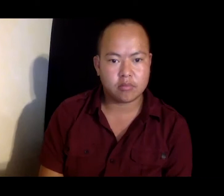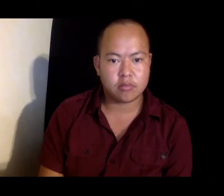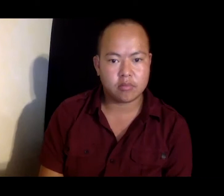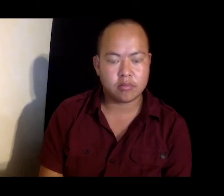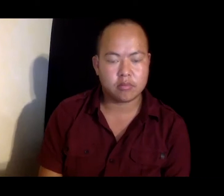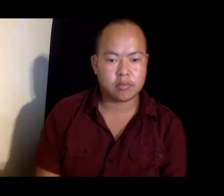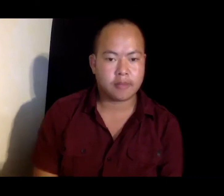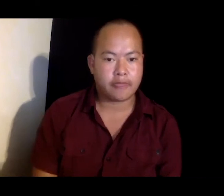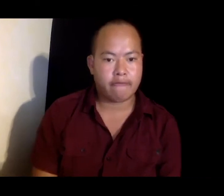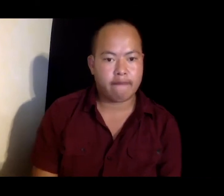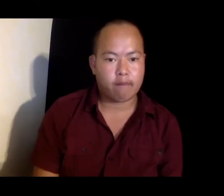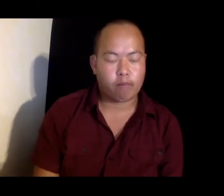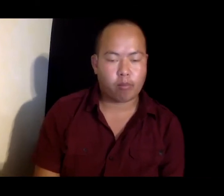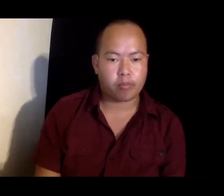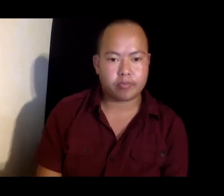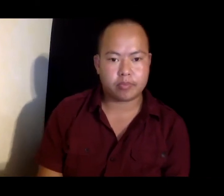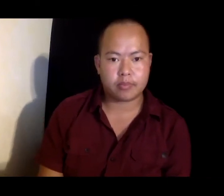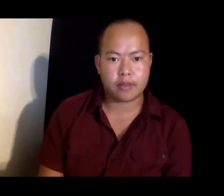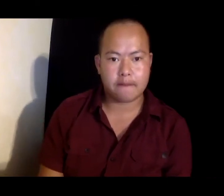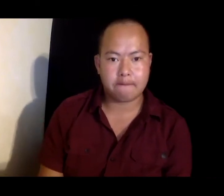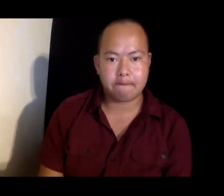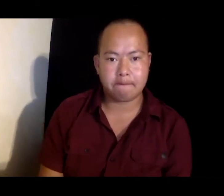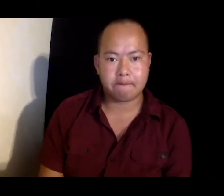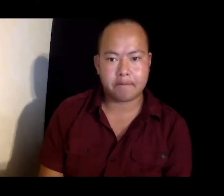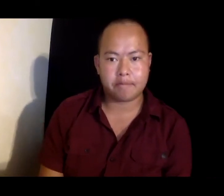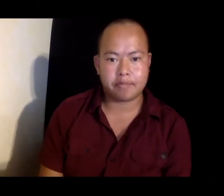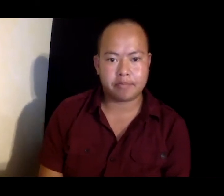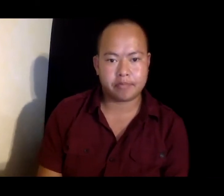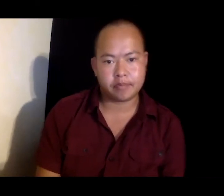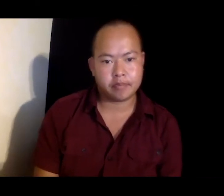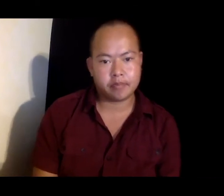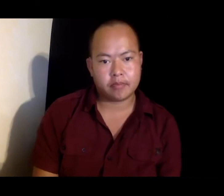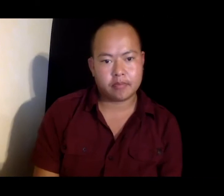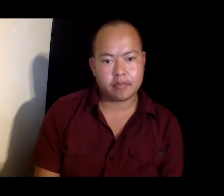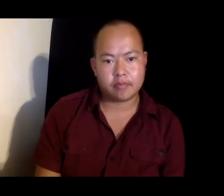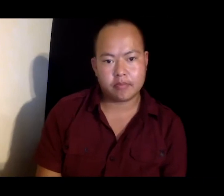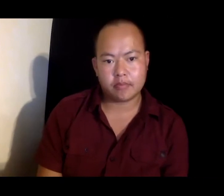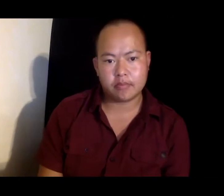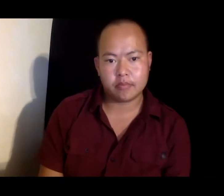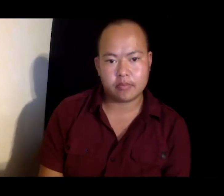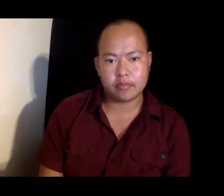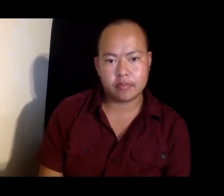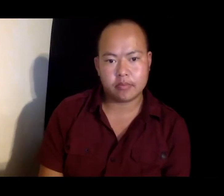did employers come to your facility to interview and to help facilitate hiring?